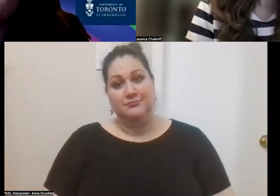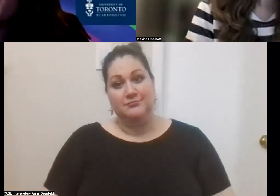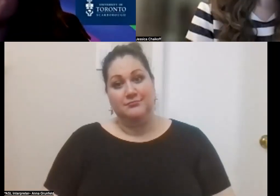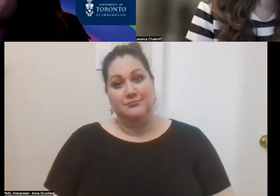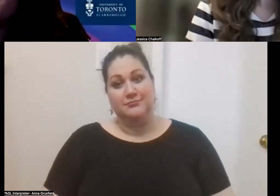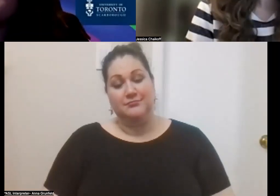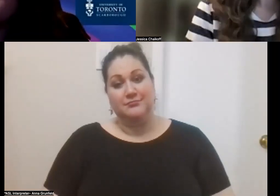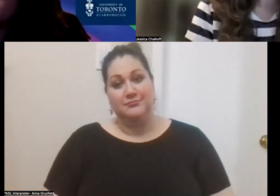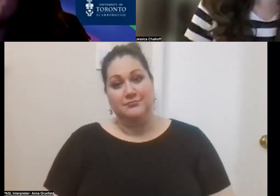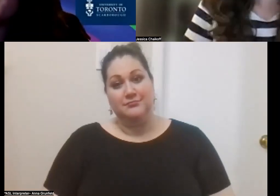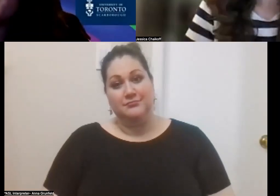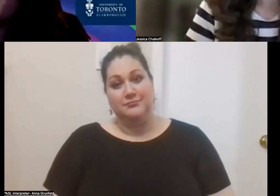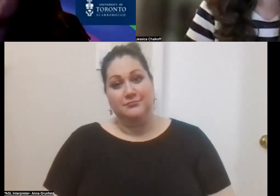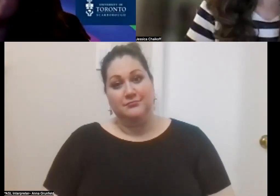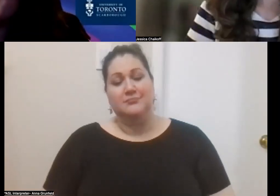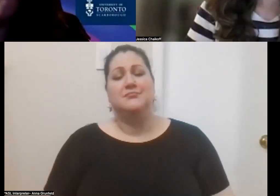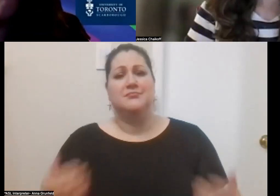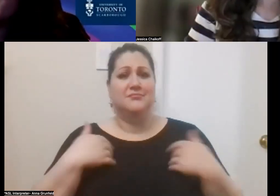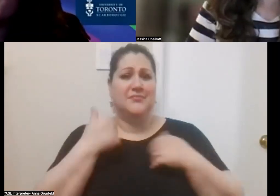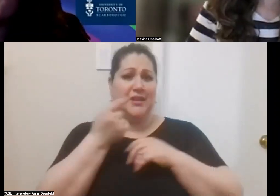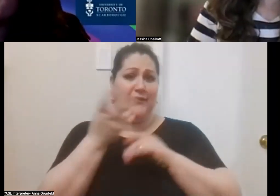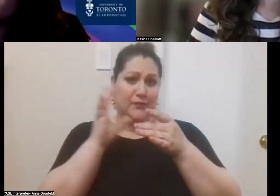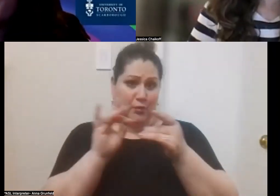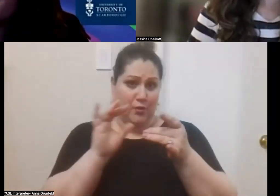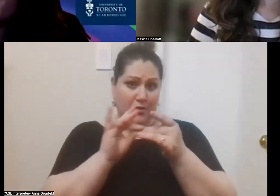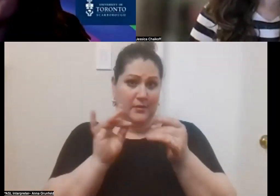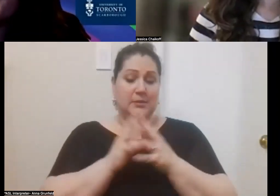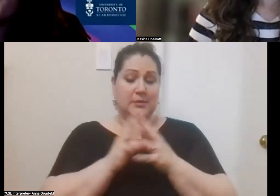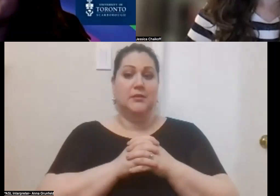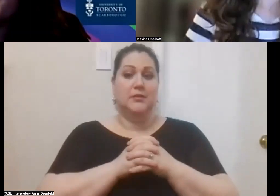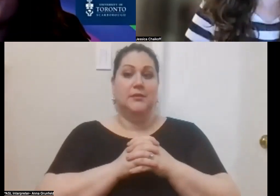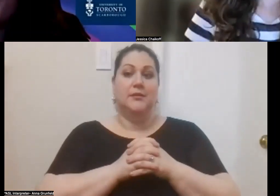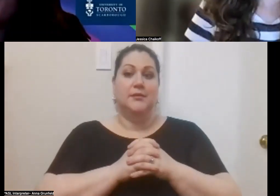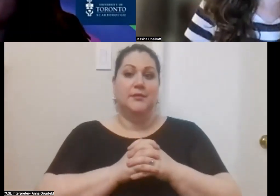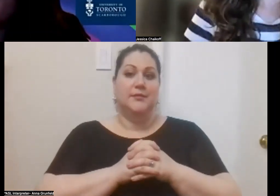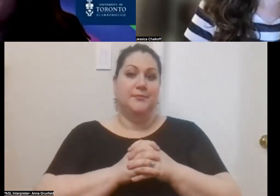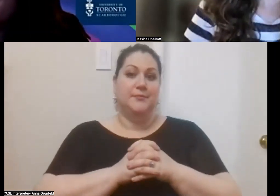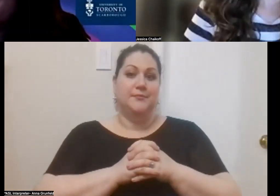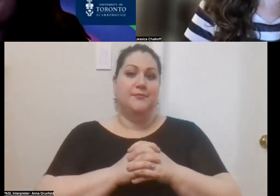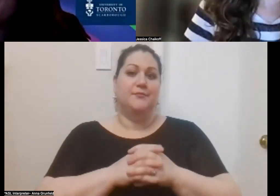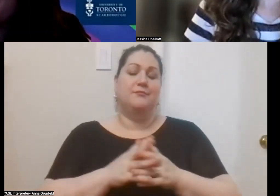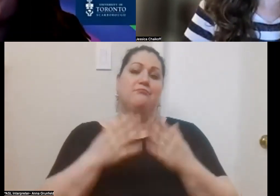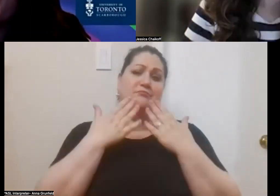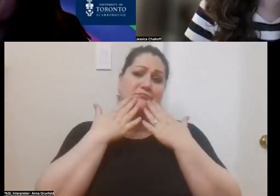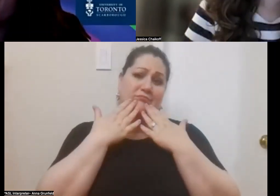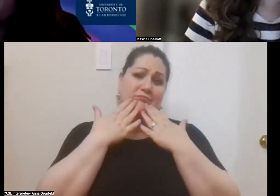We have a few comments in the chat, Jessica, just thanking you for sharing